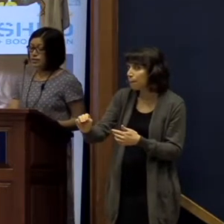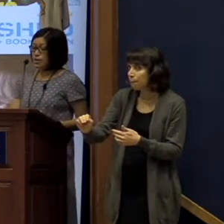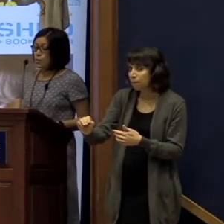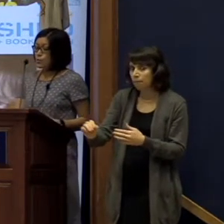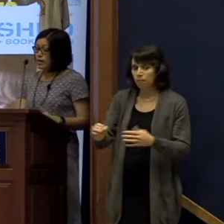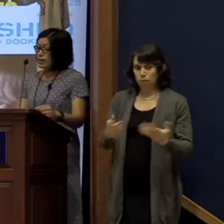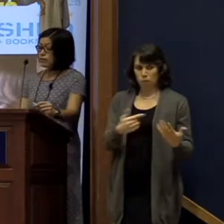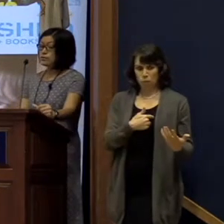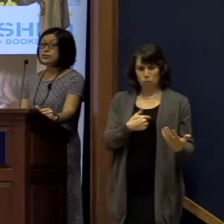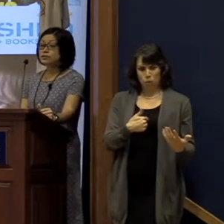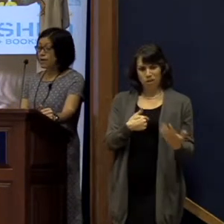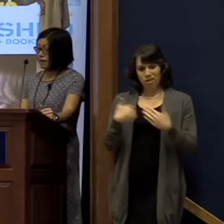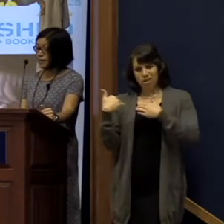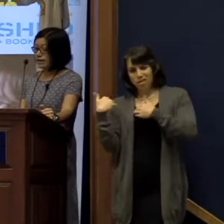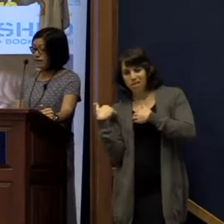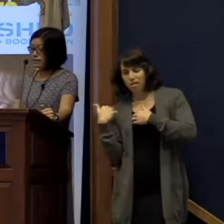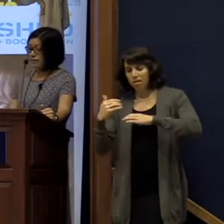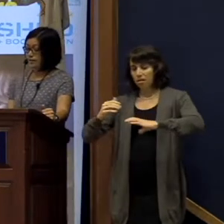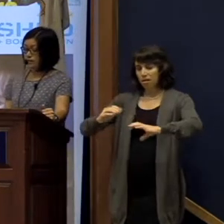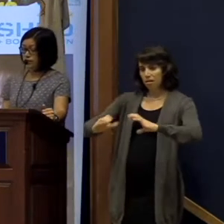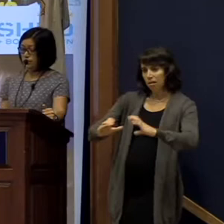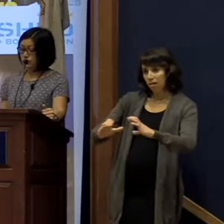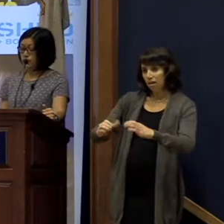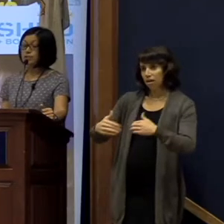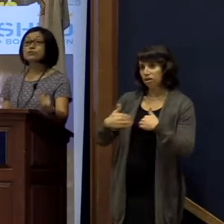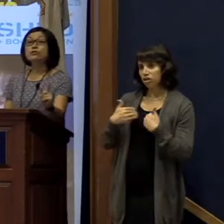We also describe and understand the issue. In short